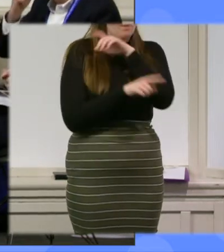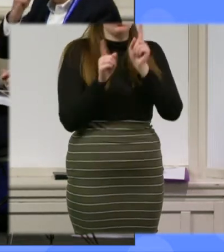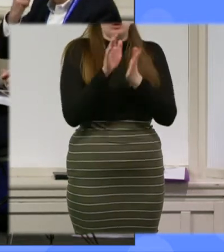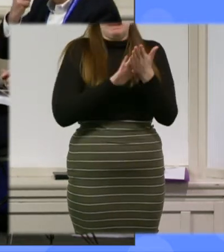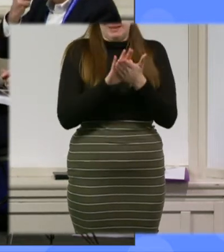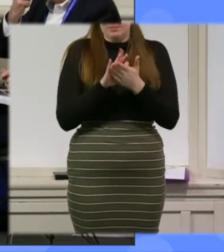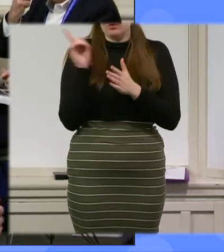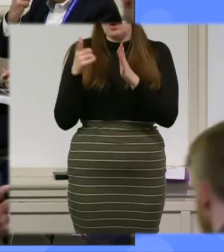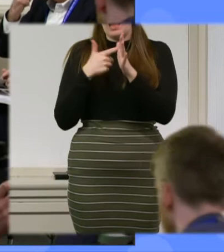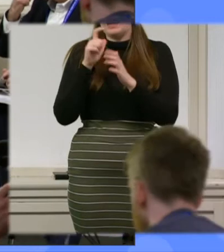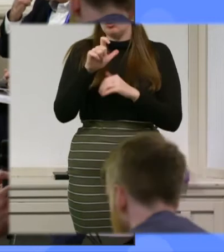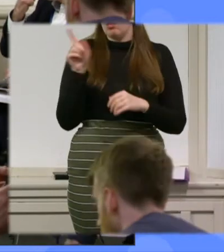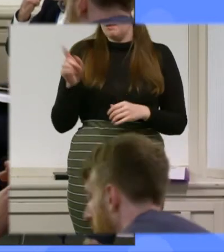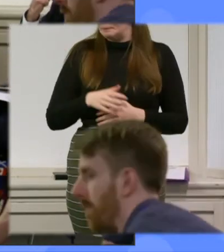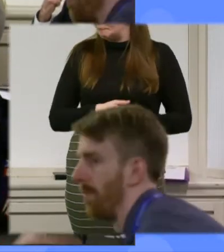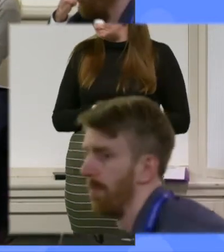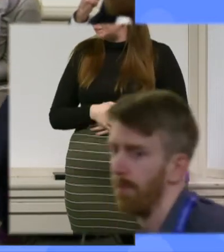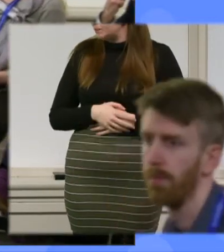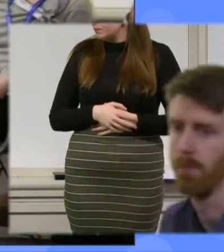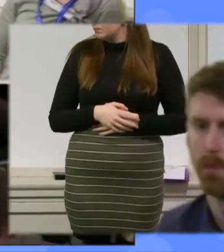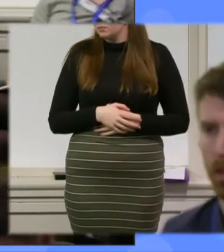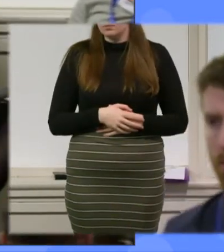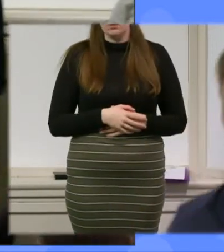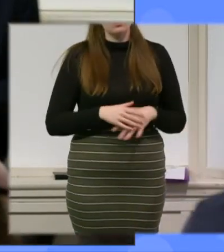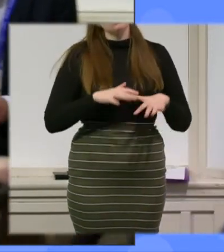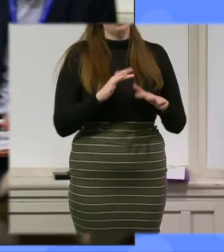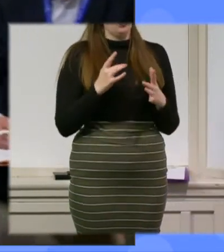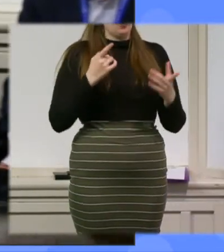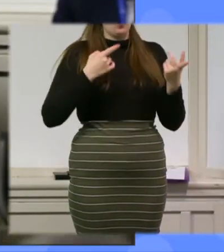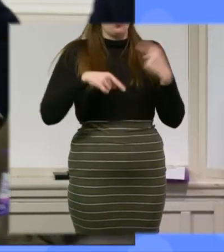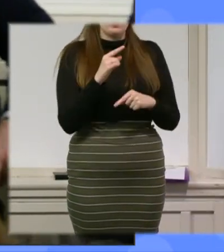with you so we have this habit amongst the